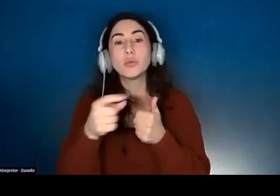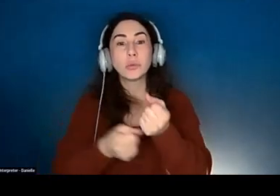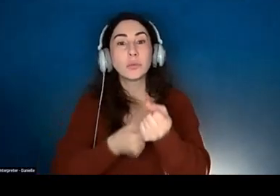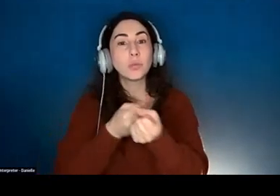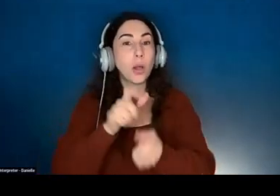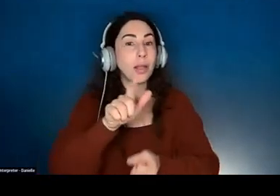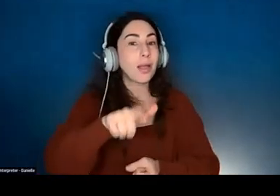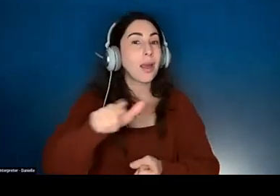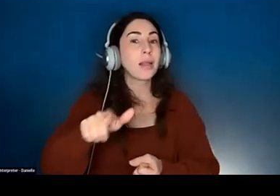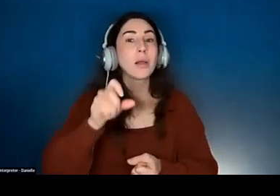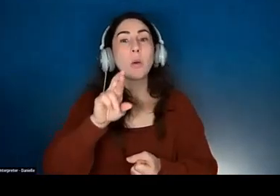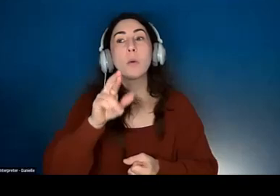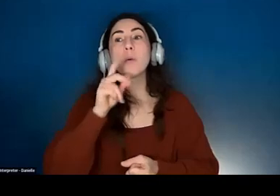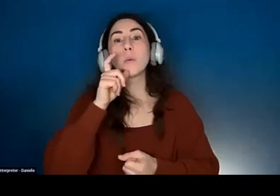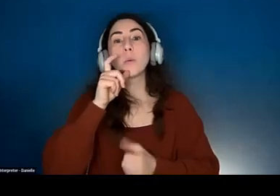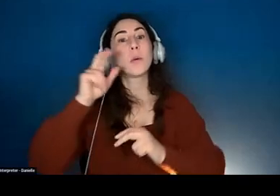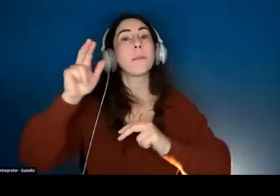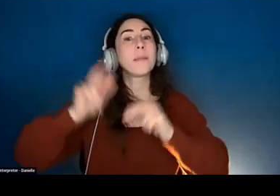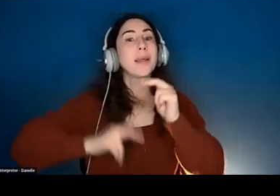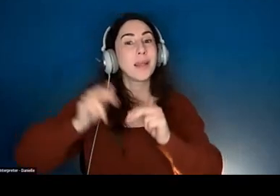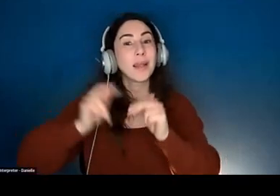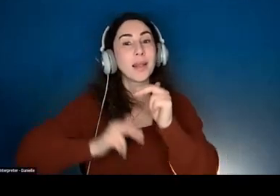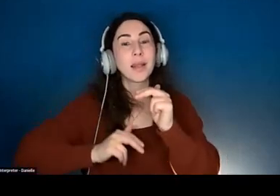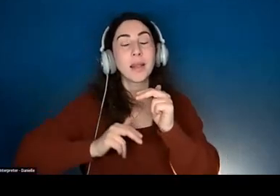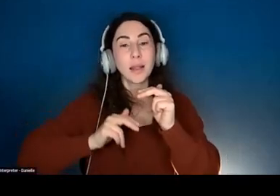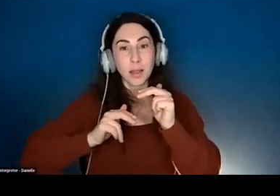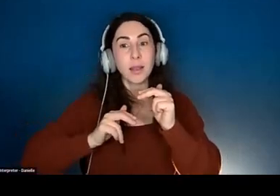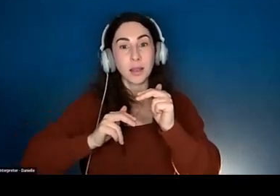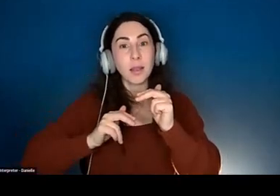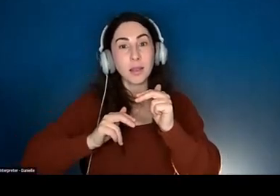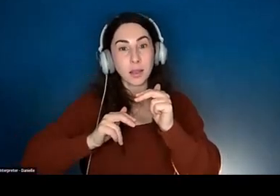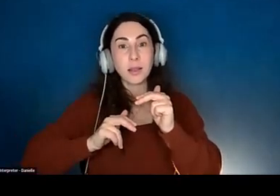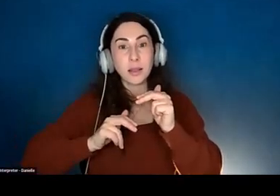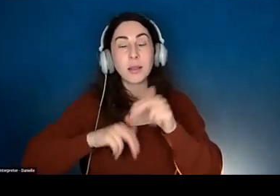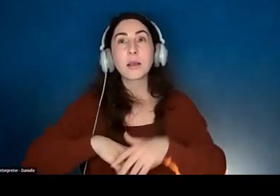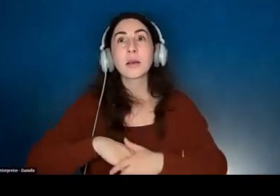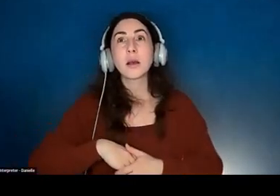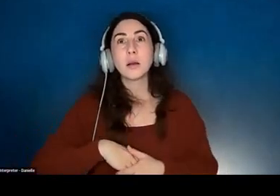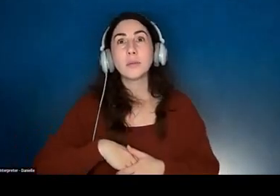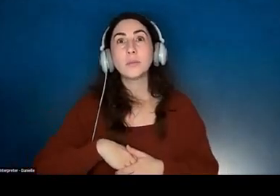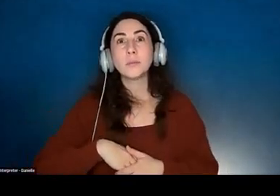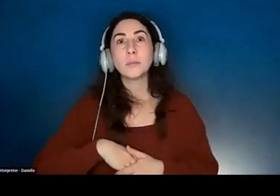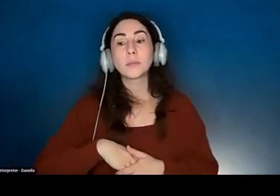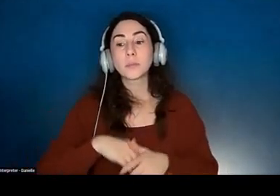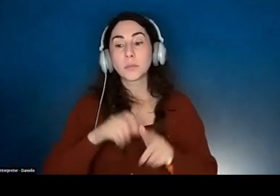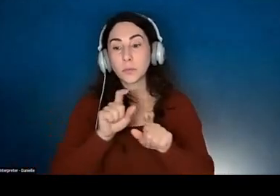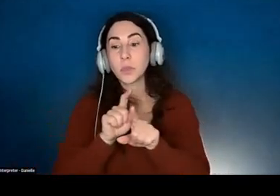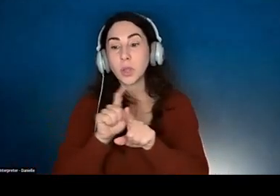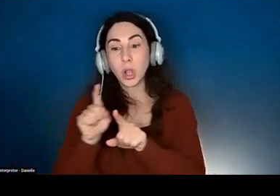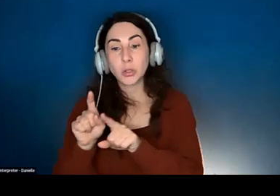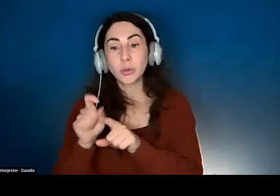or builders with getting these new properties online, but then also making sure that they're filled.